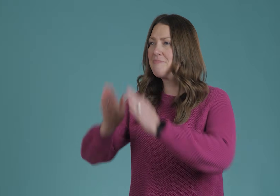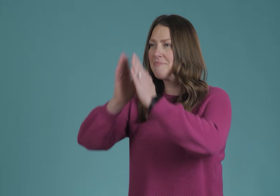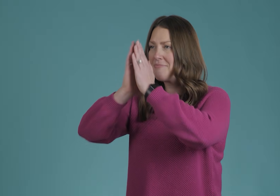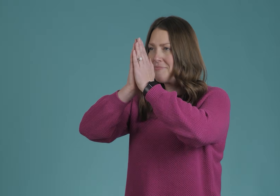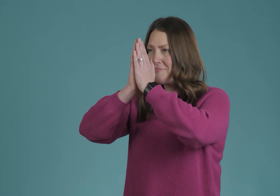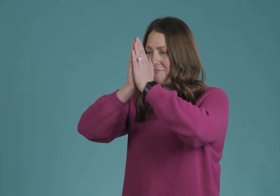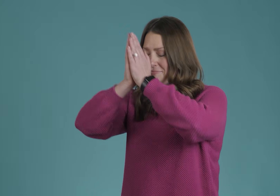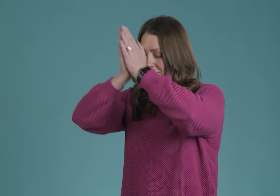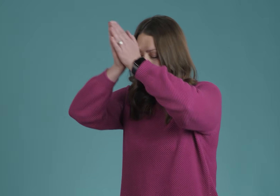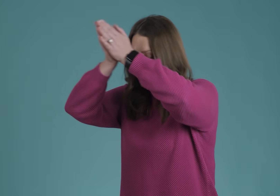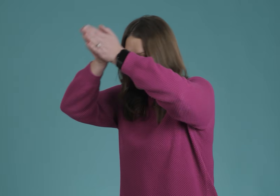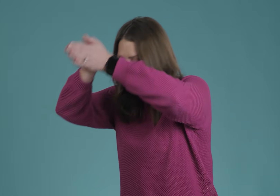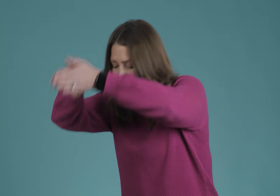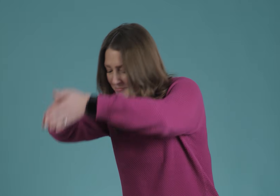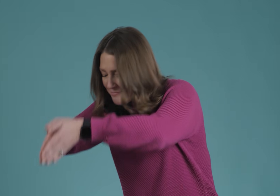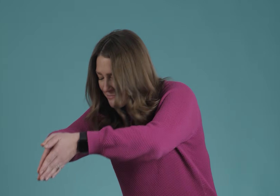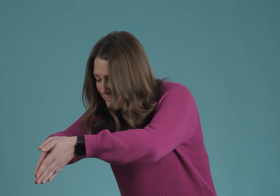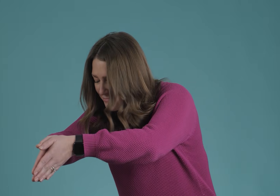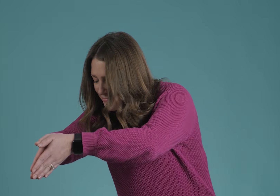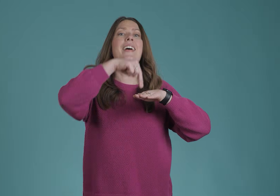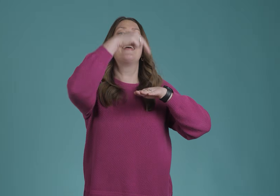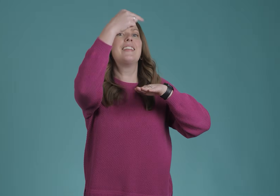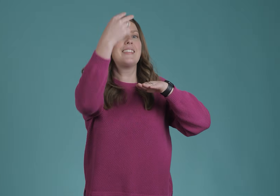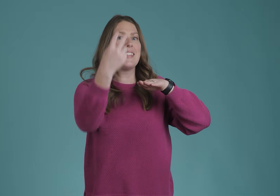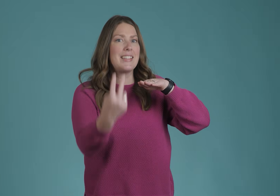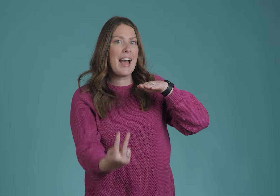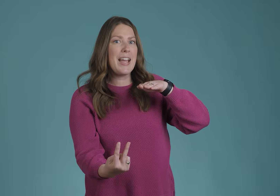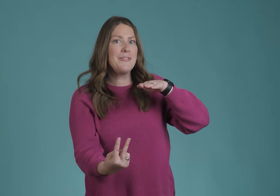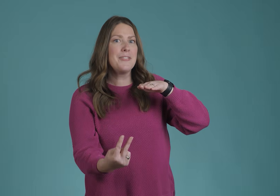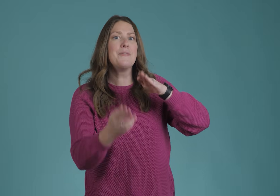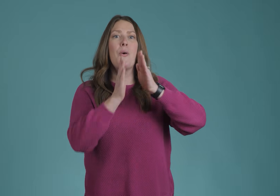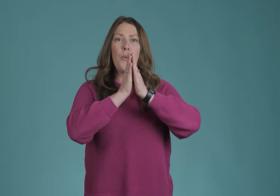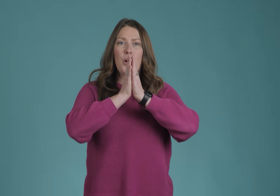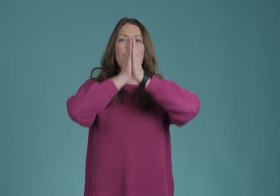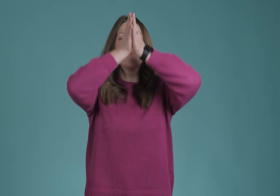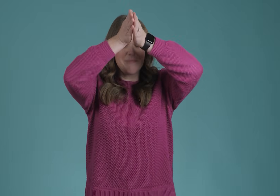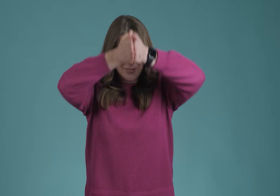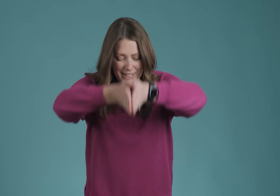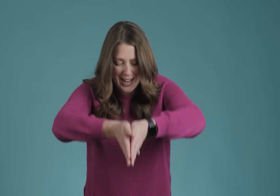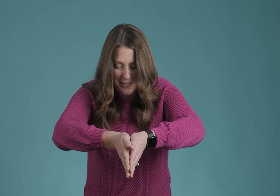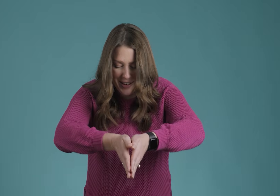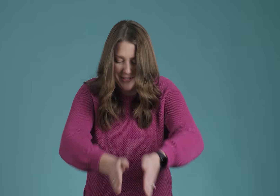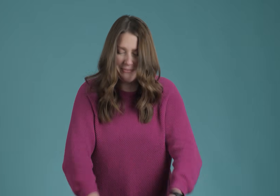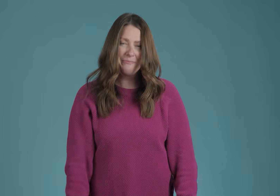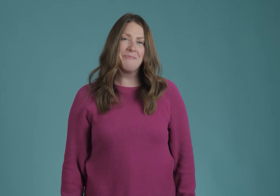Or the diving to dive or diving.